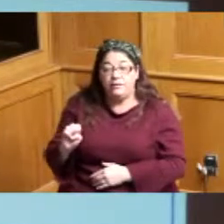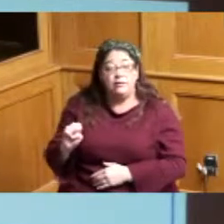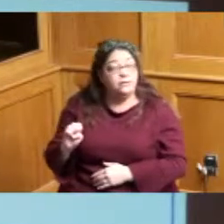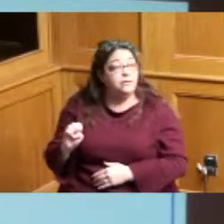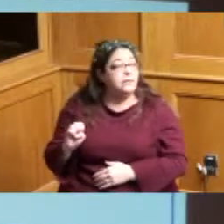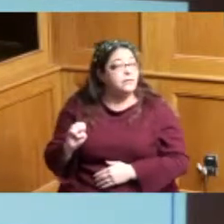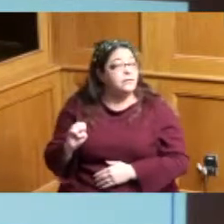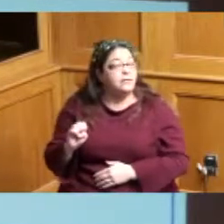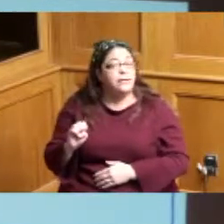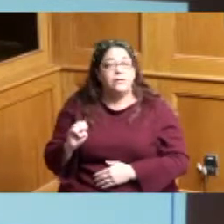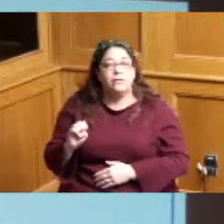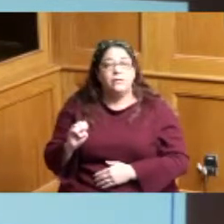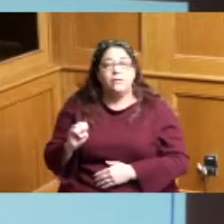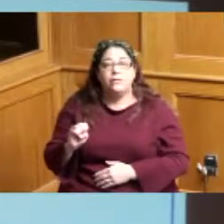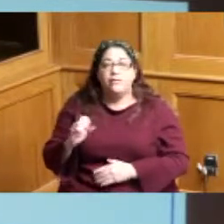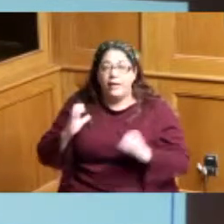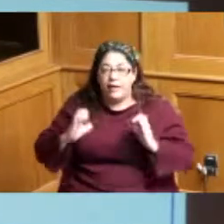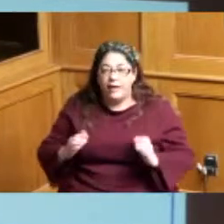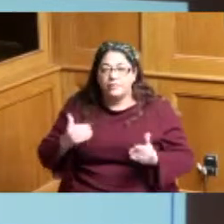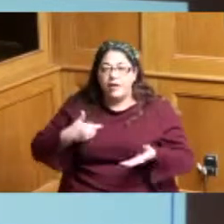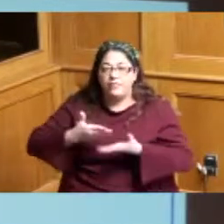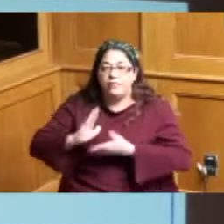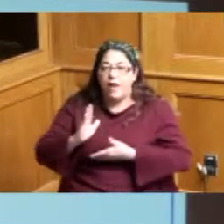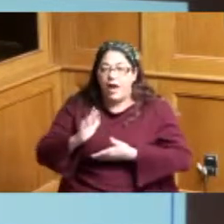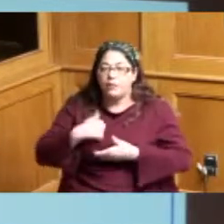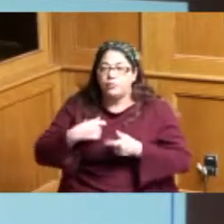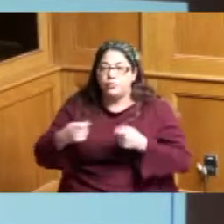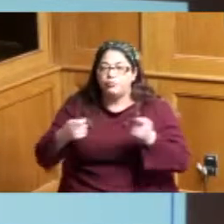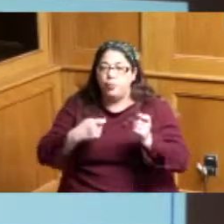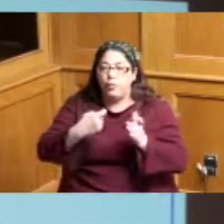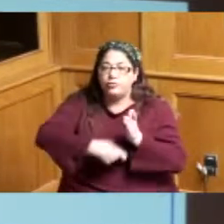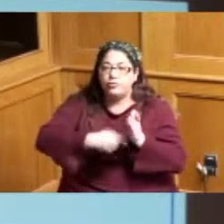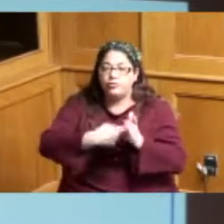being a fee customer should have the right to be able to control that charge if they do something